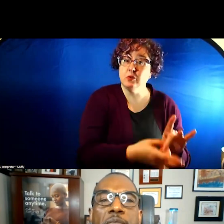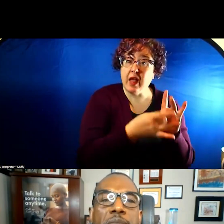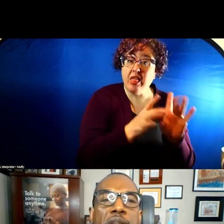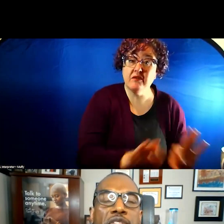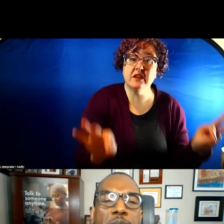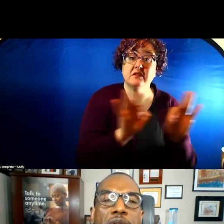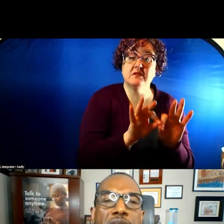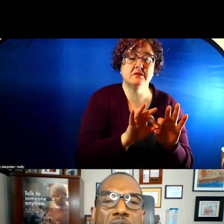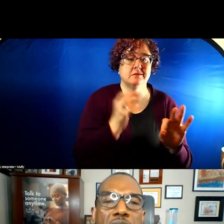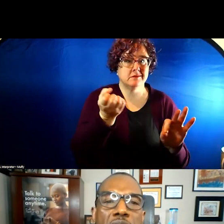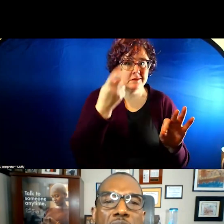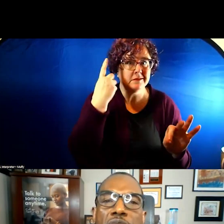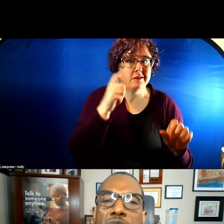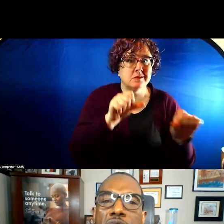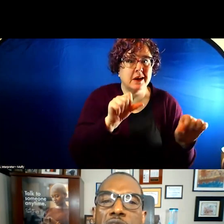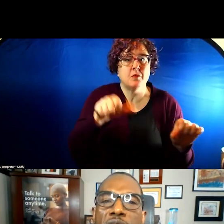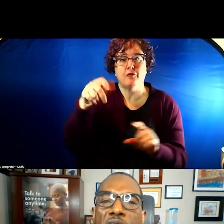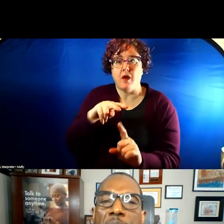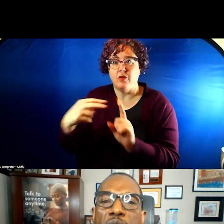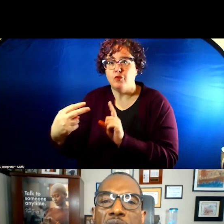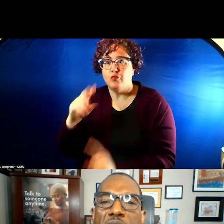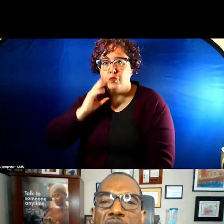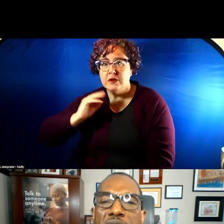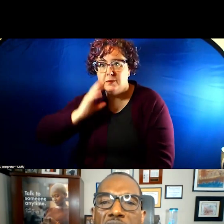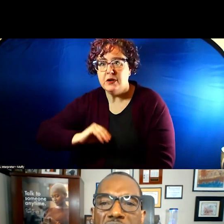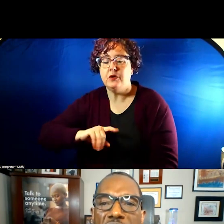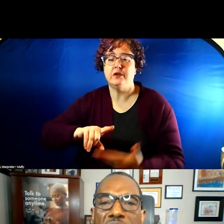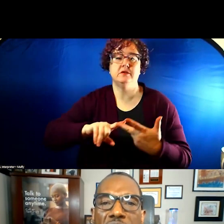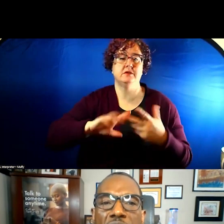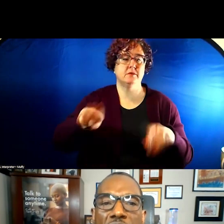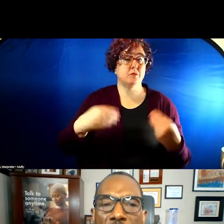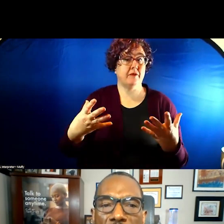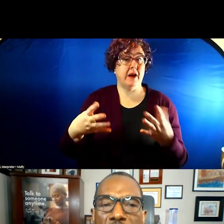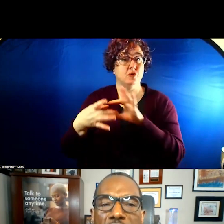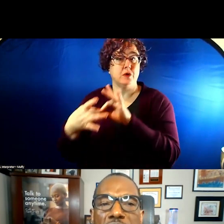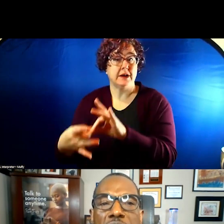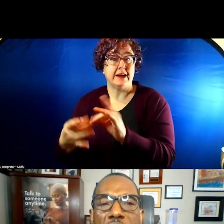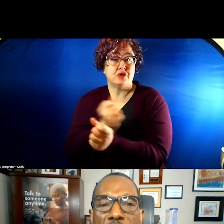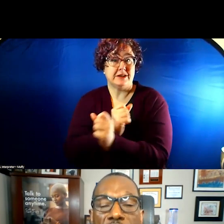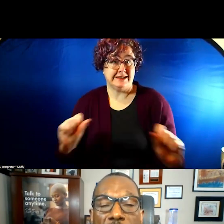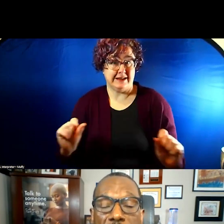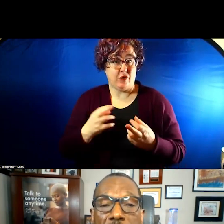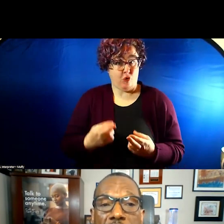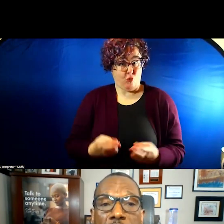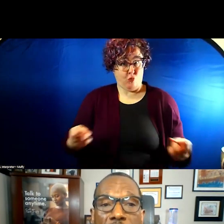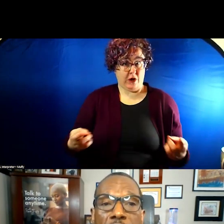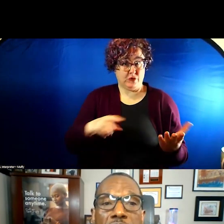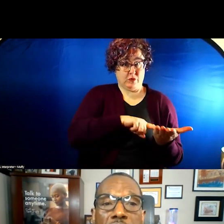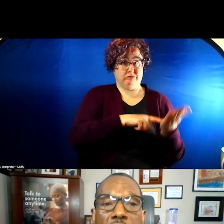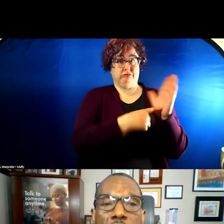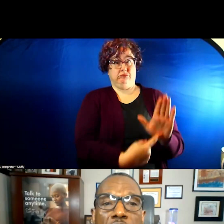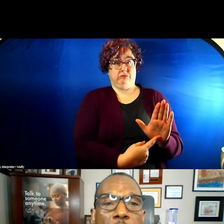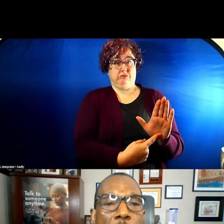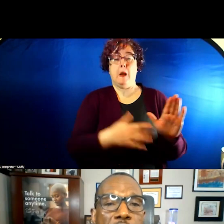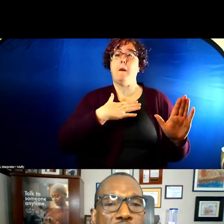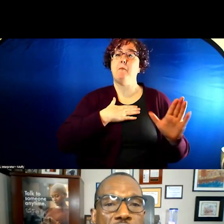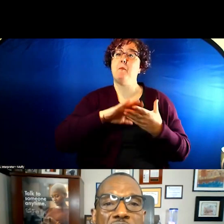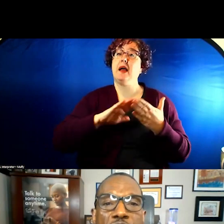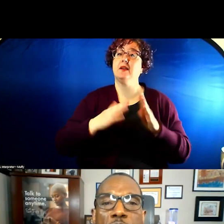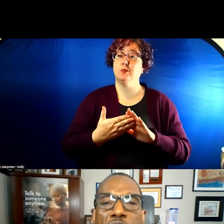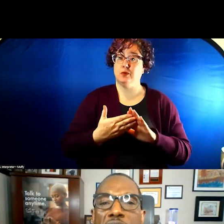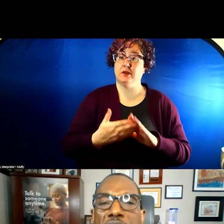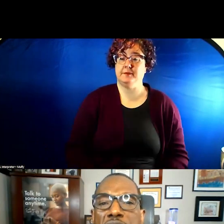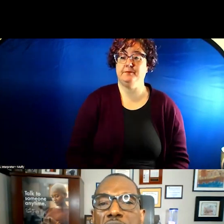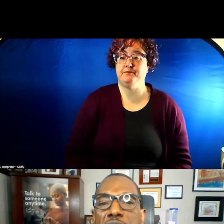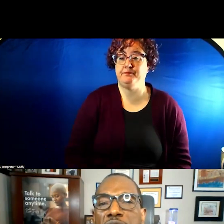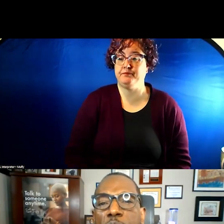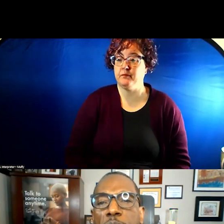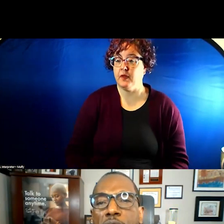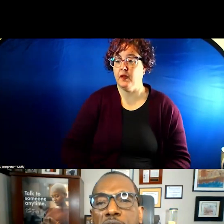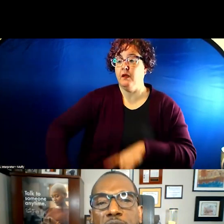RELATABLE AND RESOURCES THAT PROVIDE -- THAT REFLECT THE COMMUNITY.